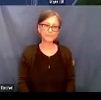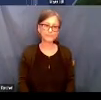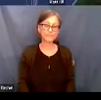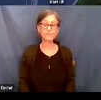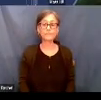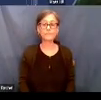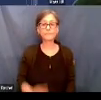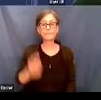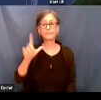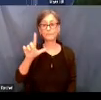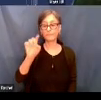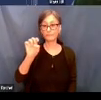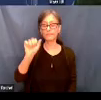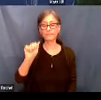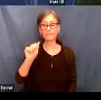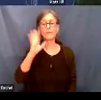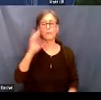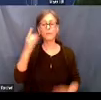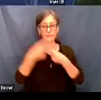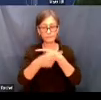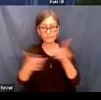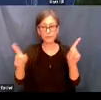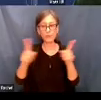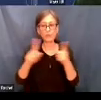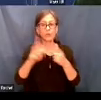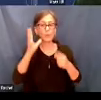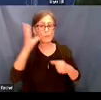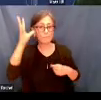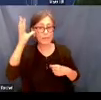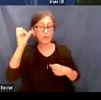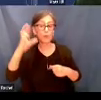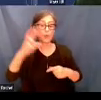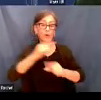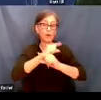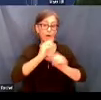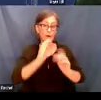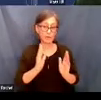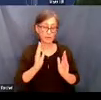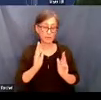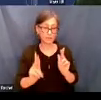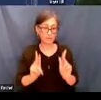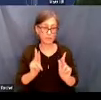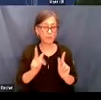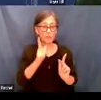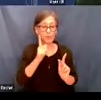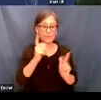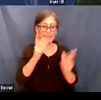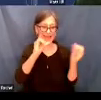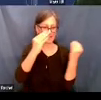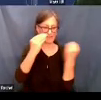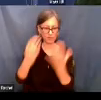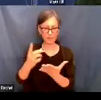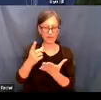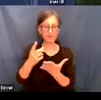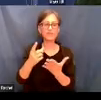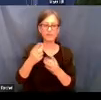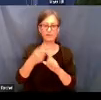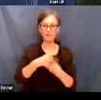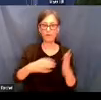The LEA shall disclose to parents or guardians the information received in paragraph 2,